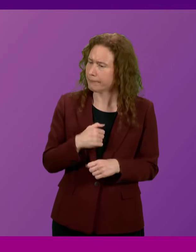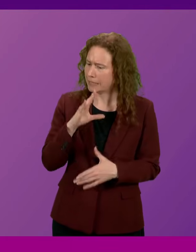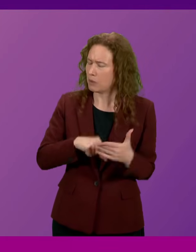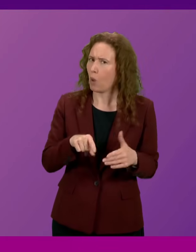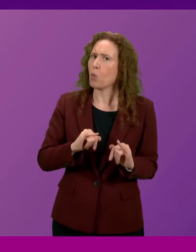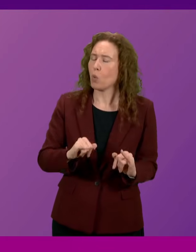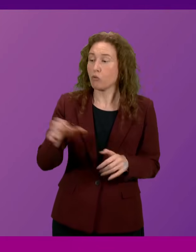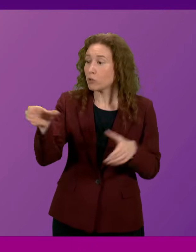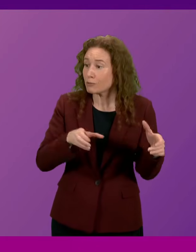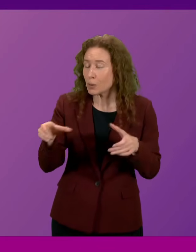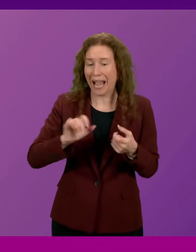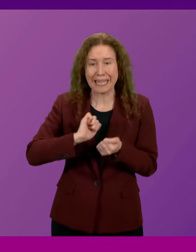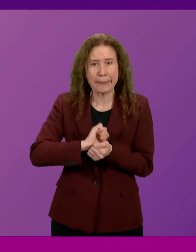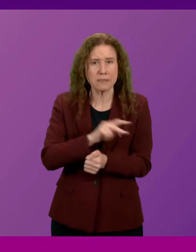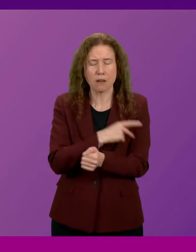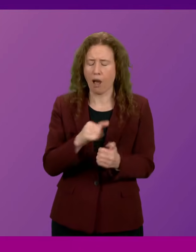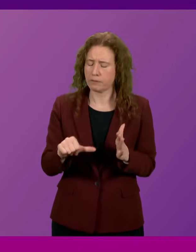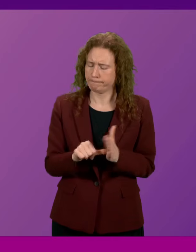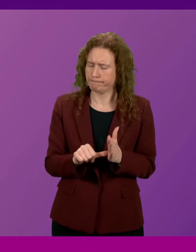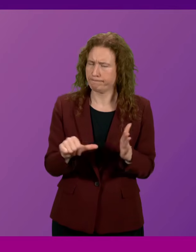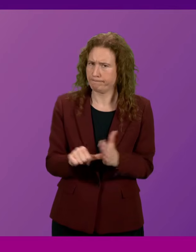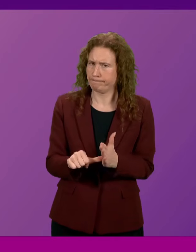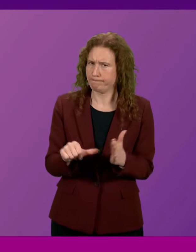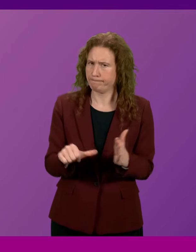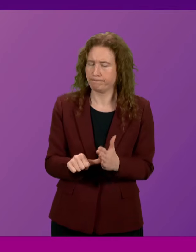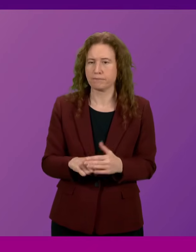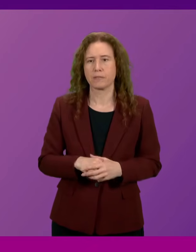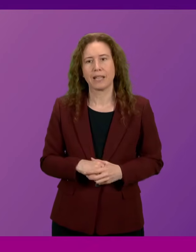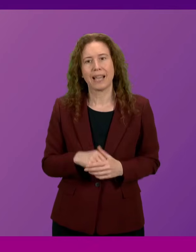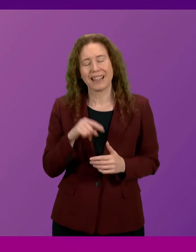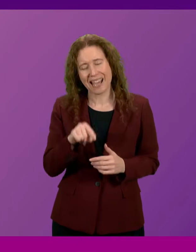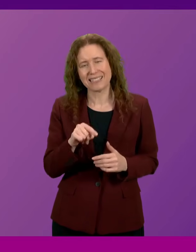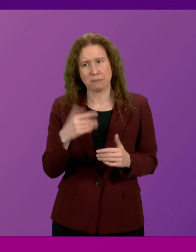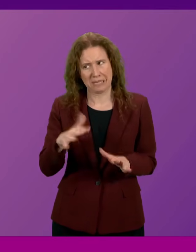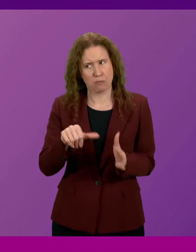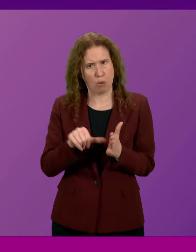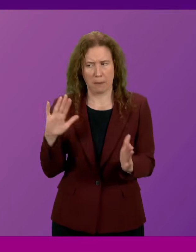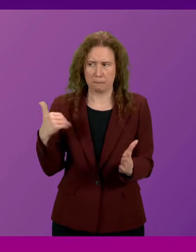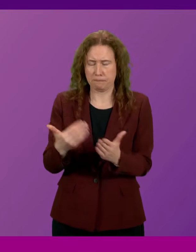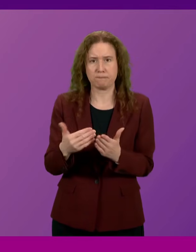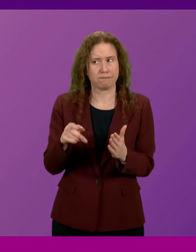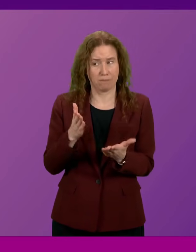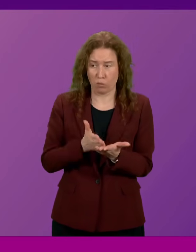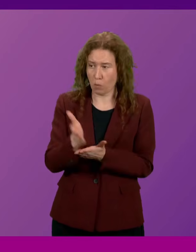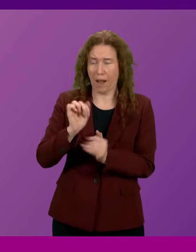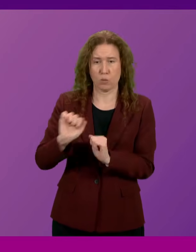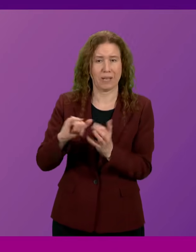and retention of staff are a key challenge, and that has been the case under the SNP Government.